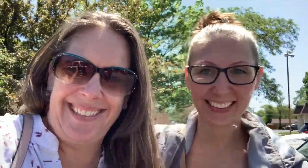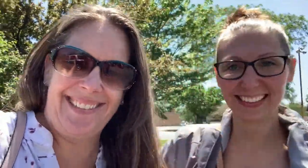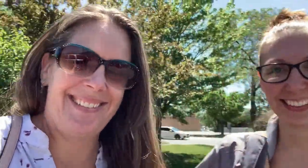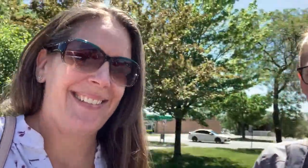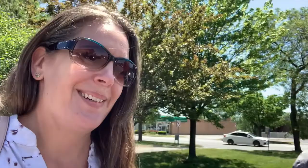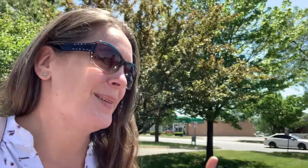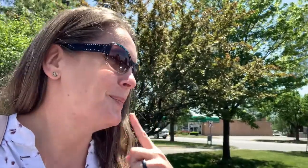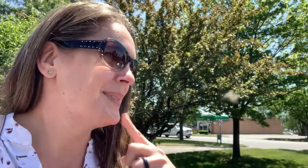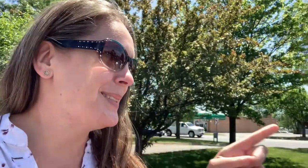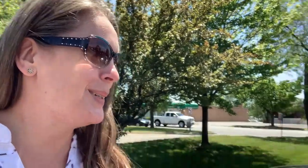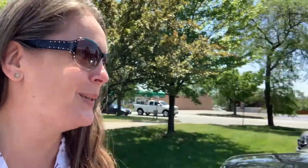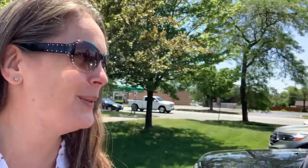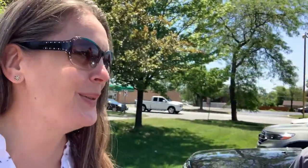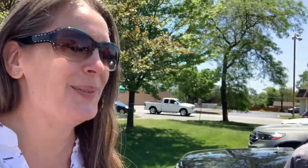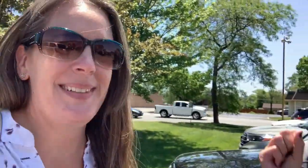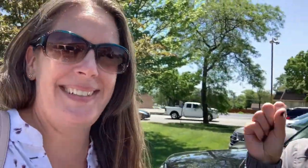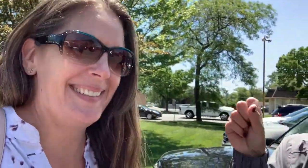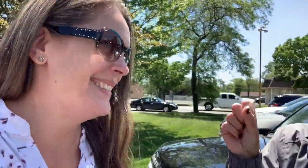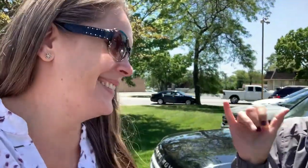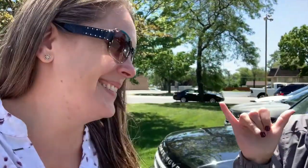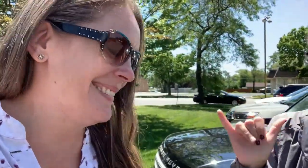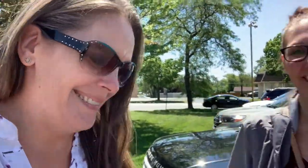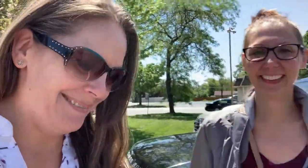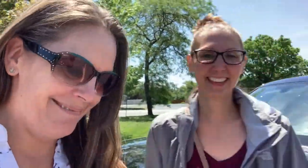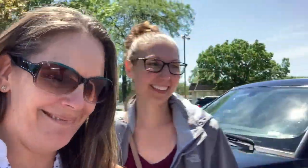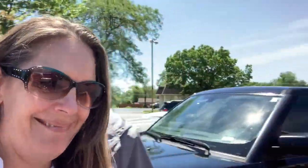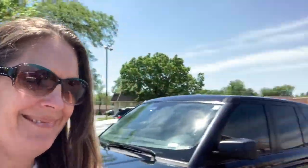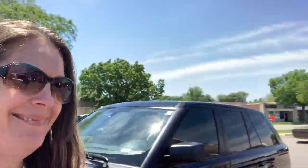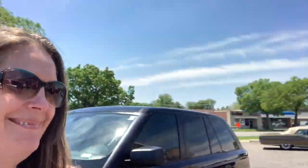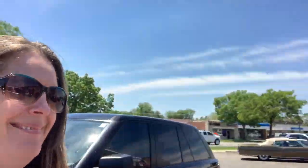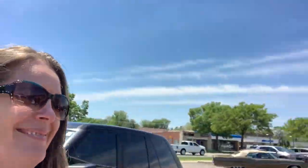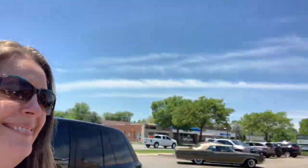I will miss you! Yes, me too!